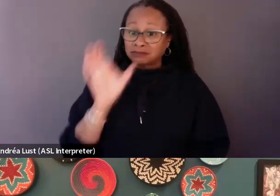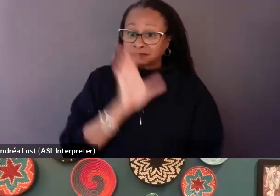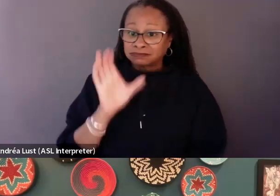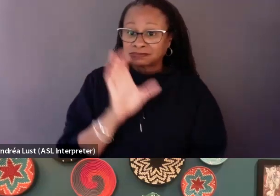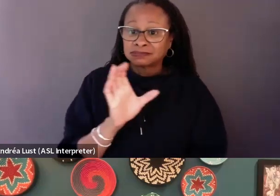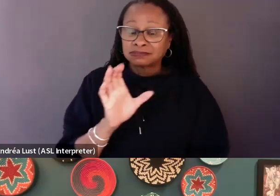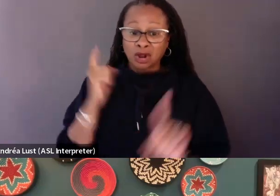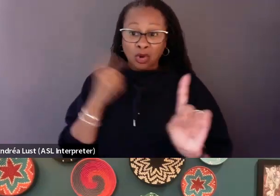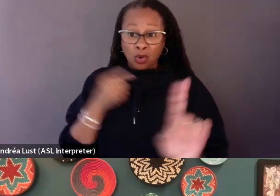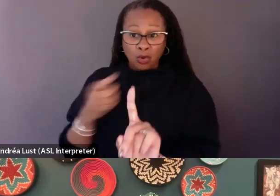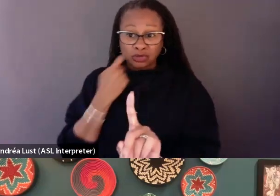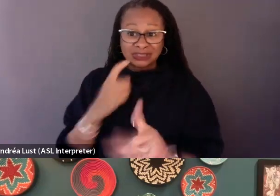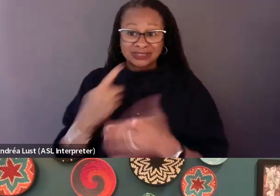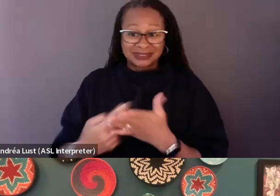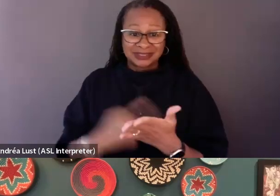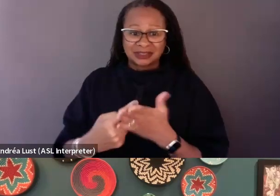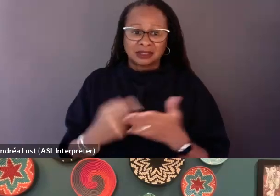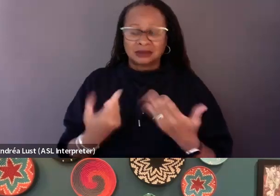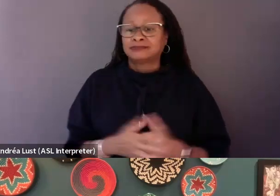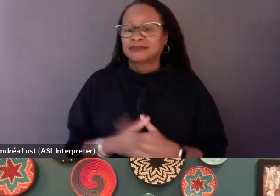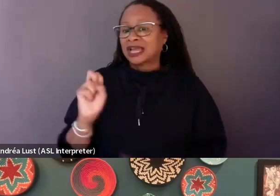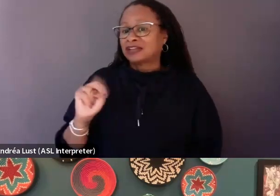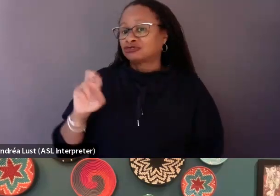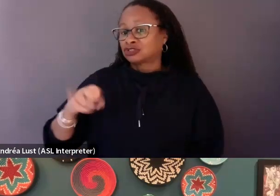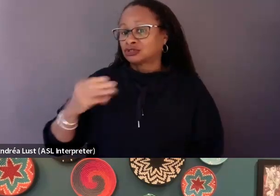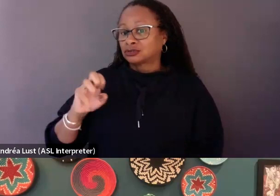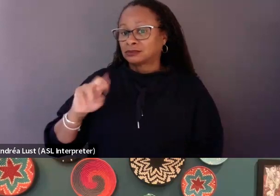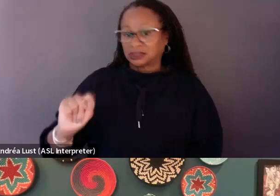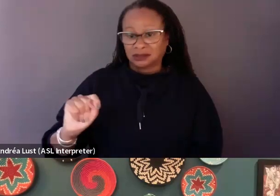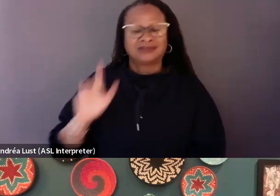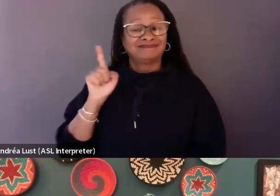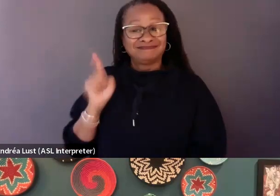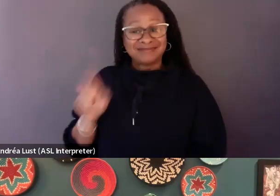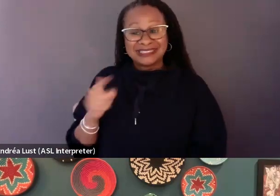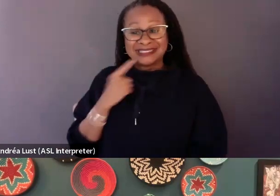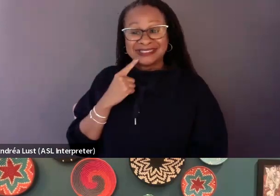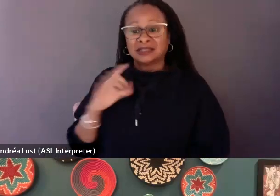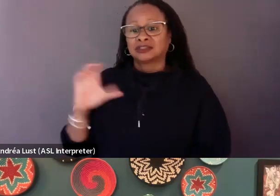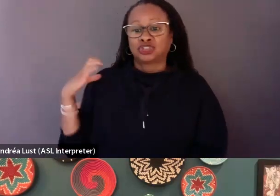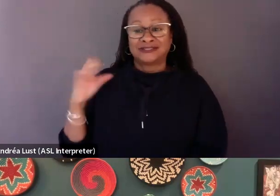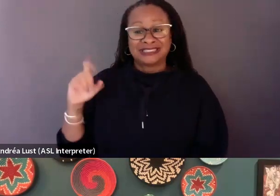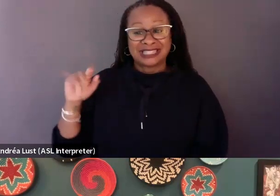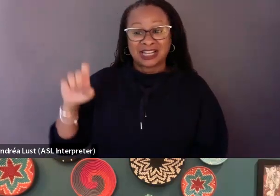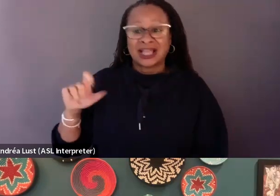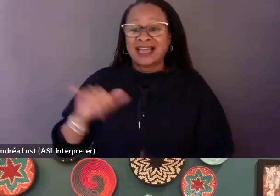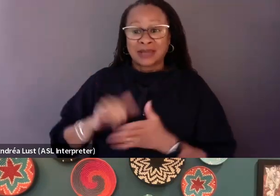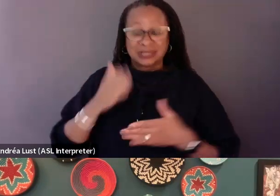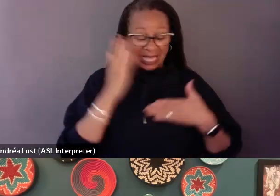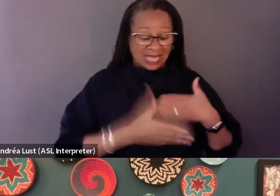that you just talked about, of enrichment. And he said that was the end of living and the beginning of surviving.